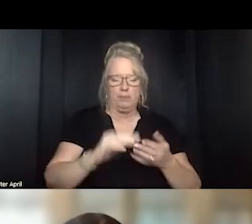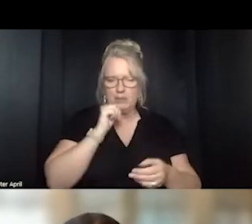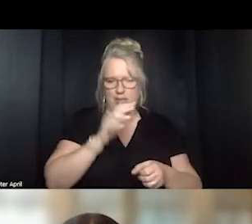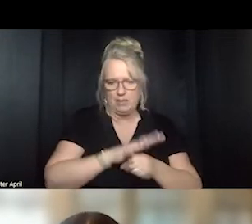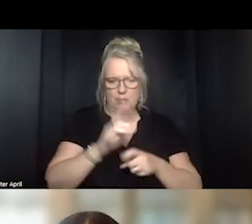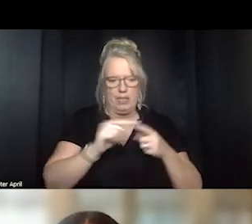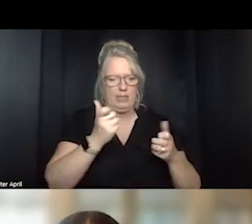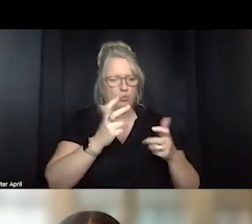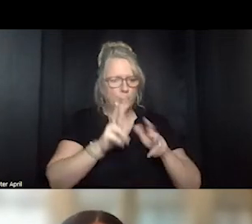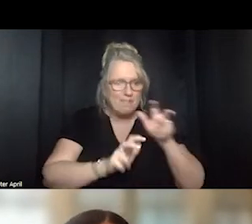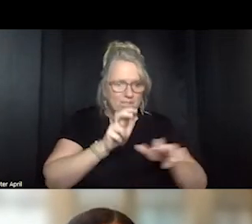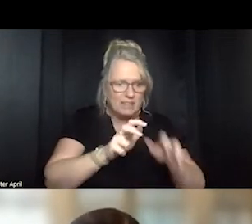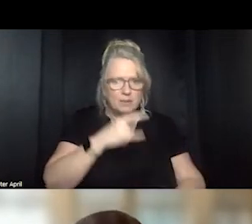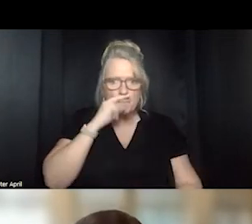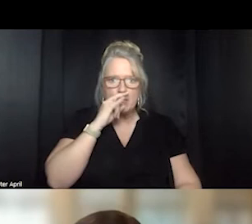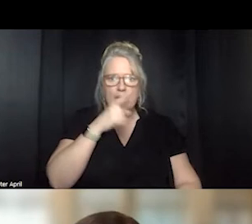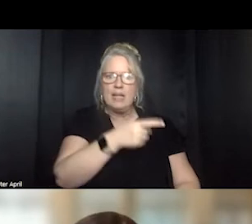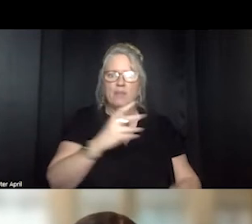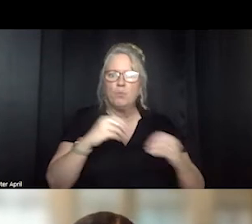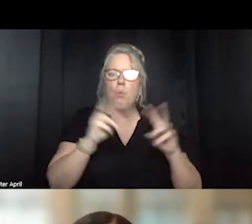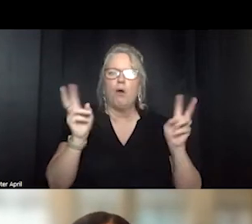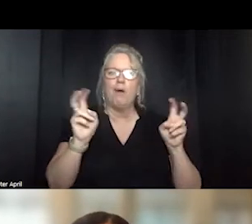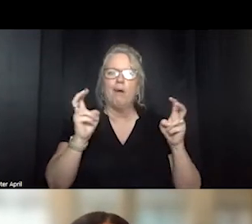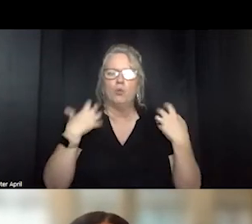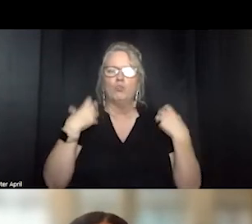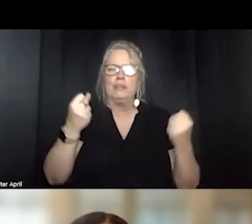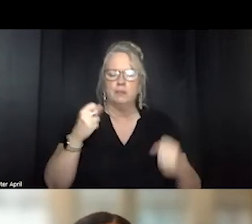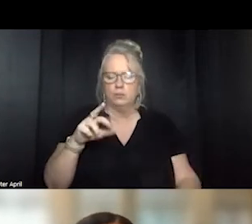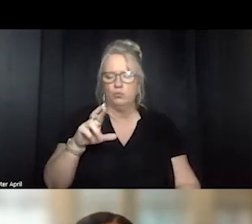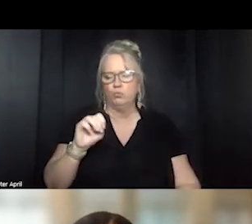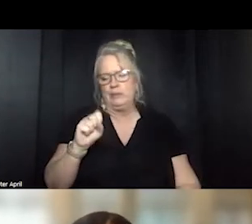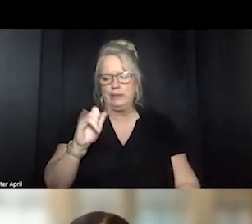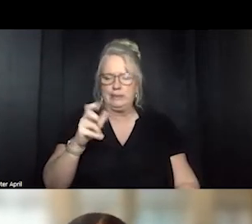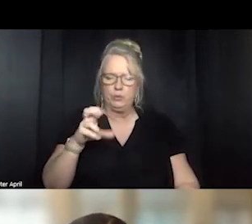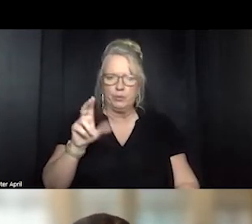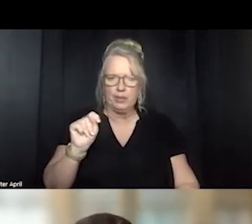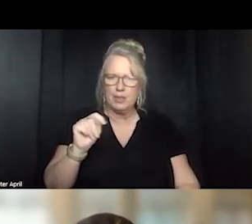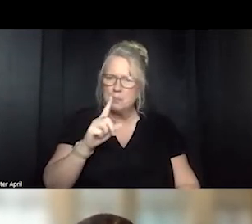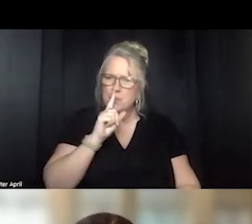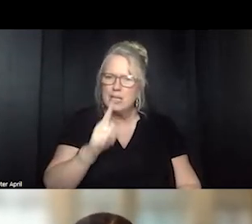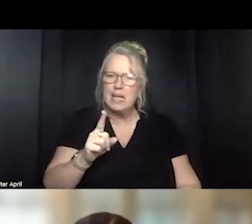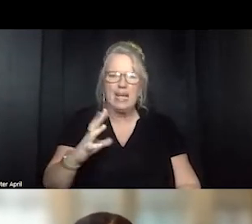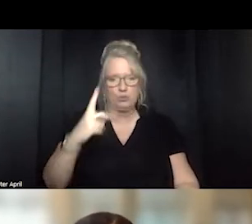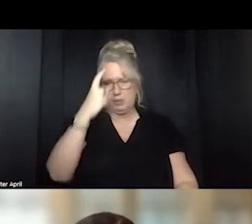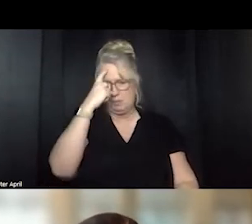KIDS THEY'RE MORE RESILIENT. DR. BOSTIC THING IS, BRAIN PLASTIC SPEUFPLT TY IN EARLY YEARS IT